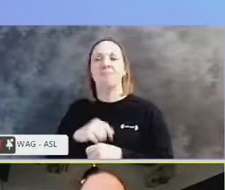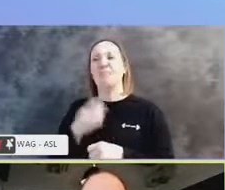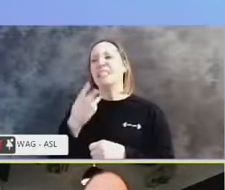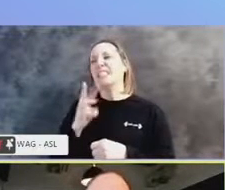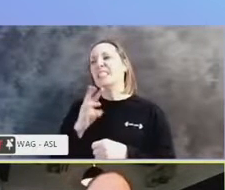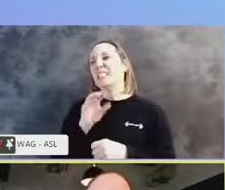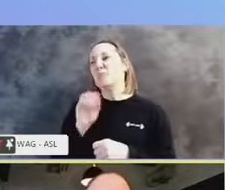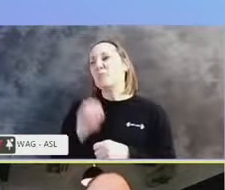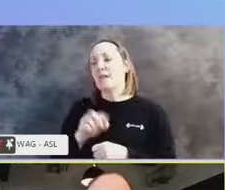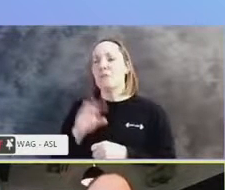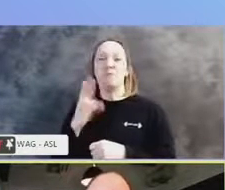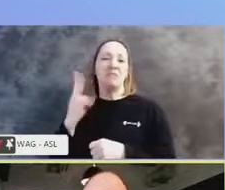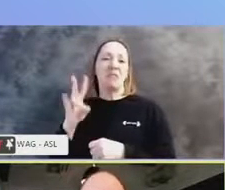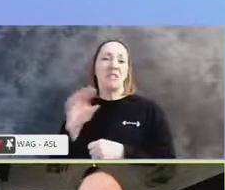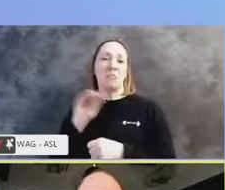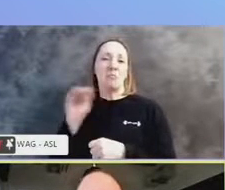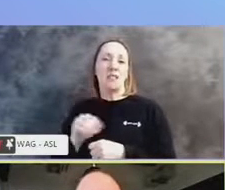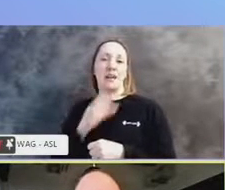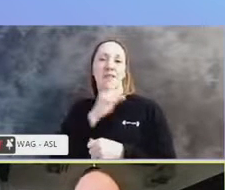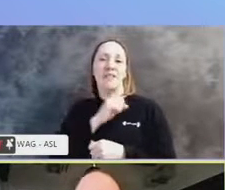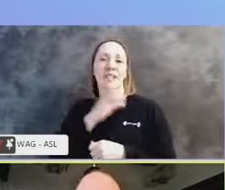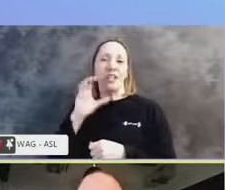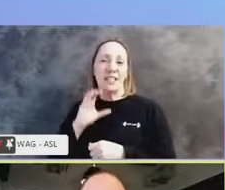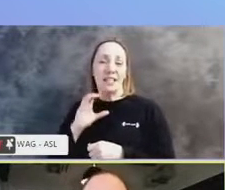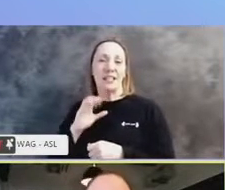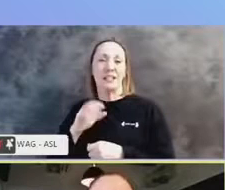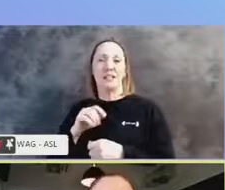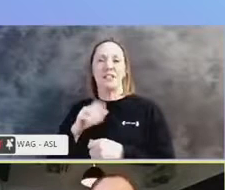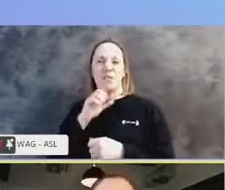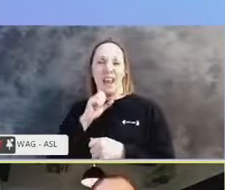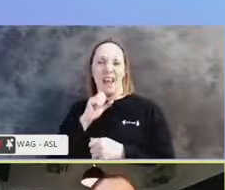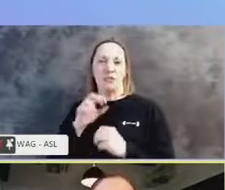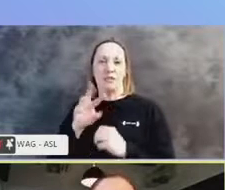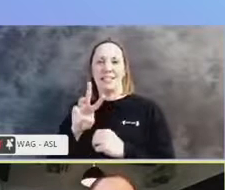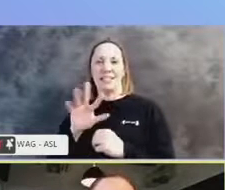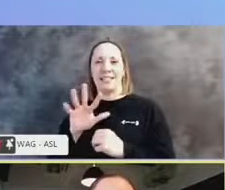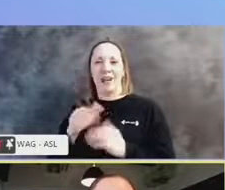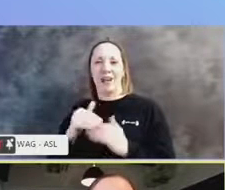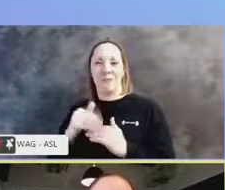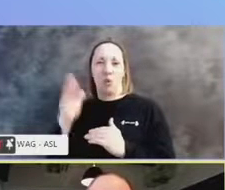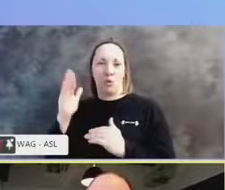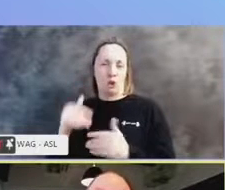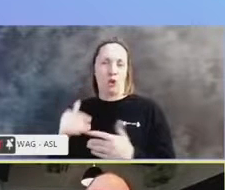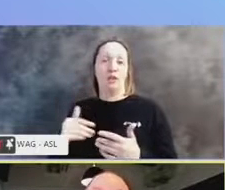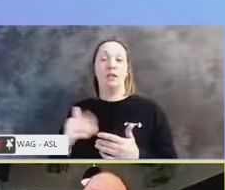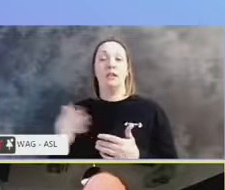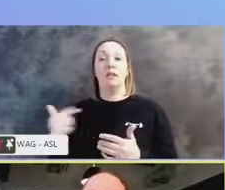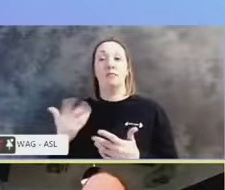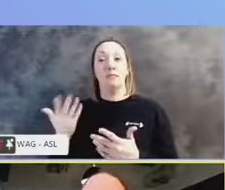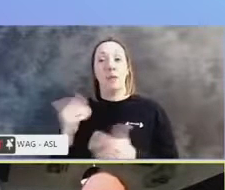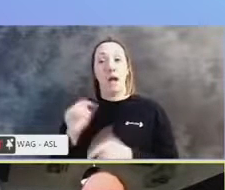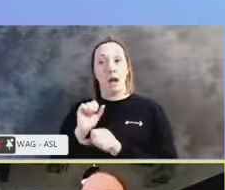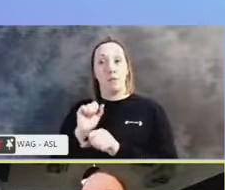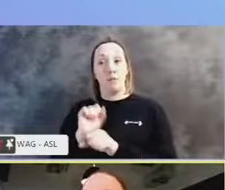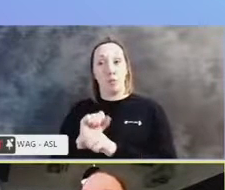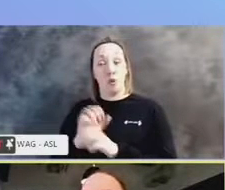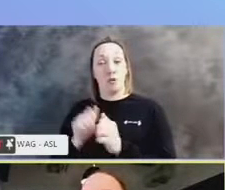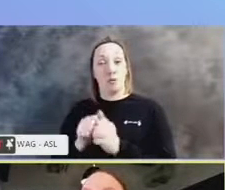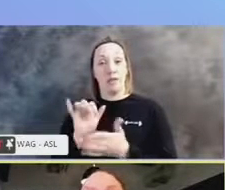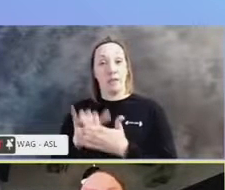like to share data in the conference to share about seniors, for instance. 16 to of seniors seniors being 65